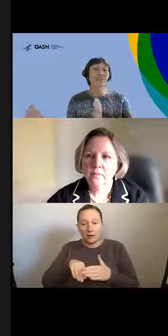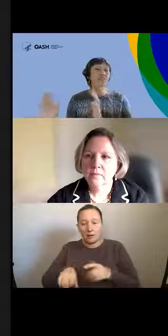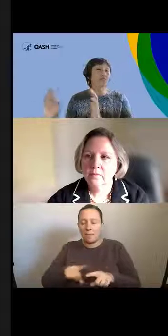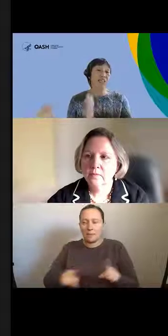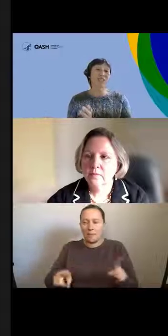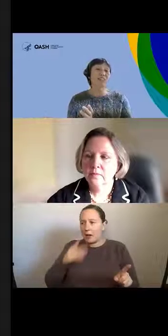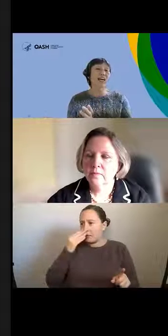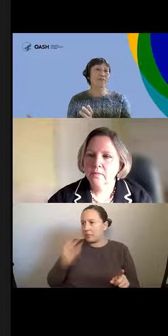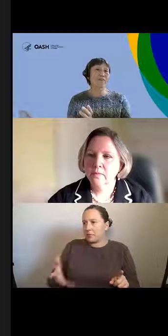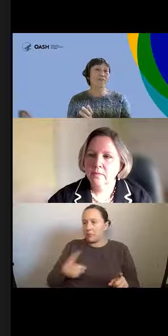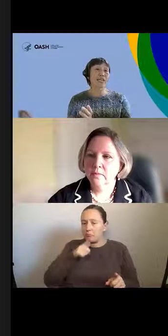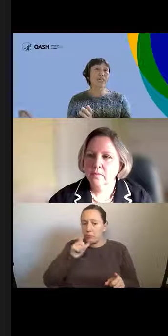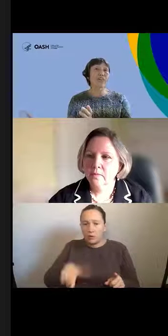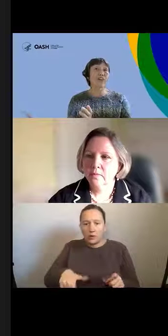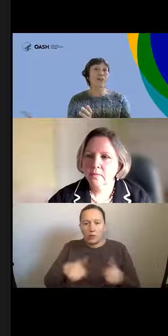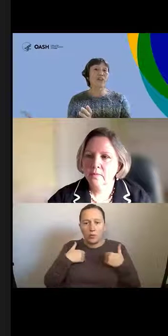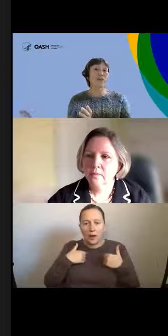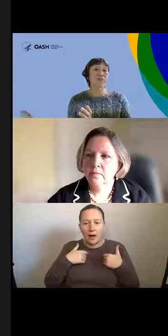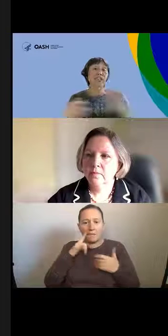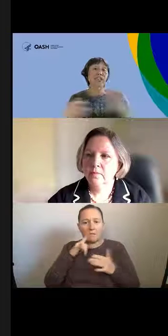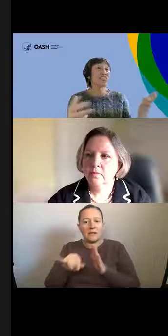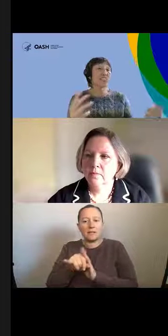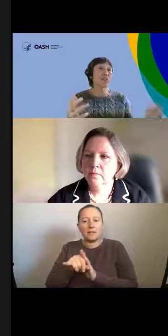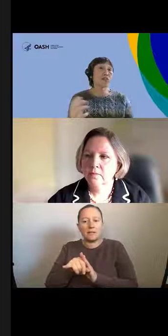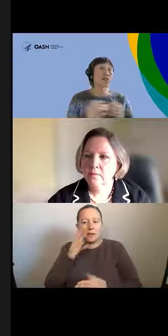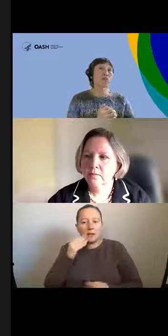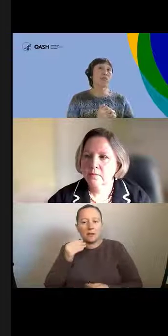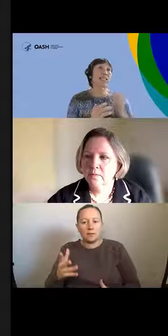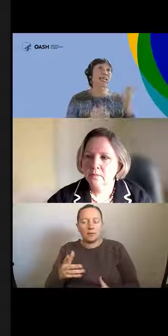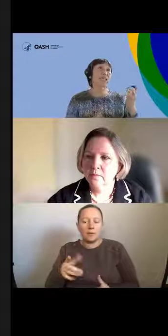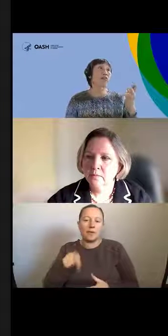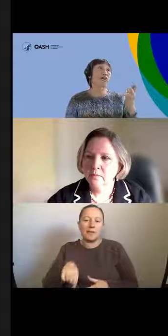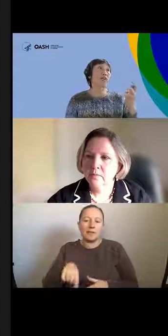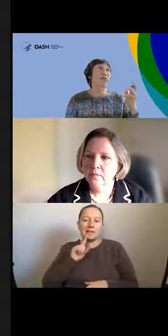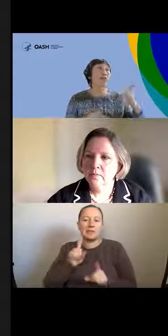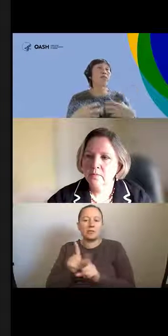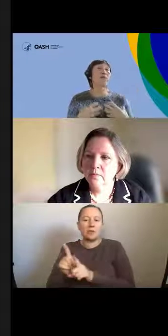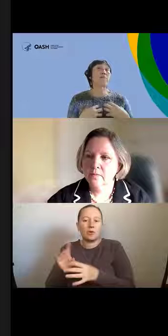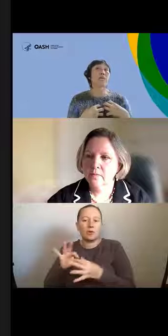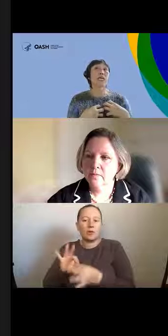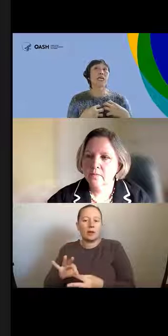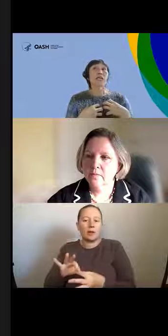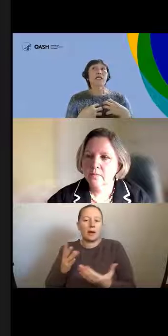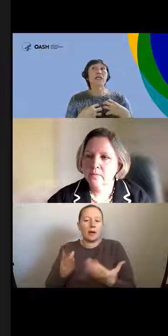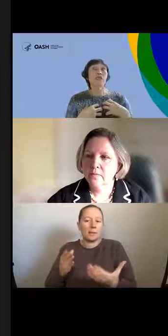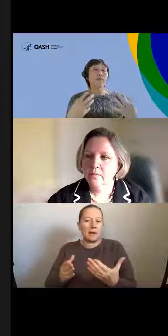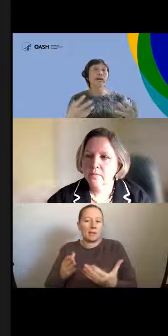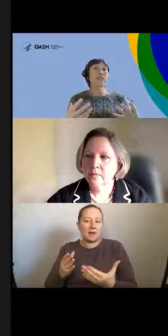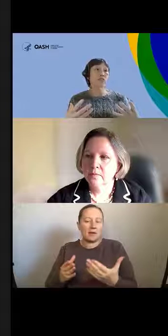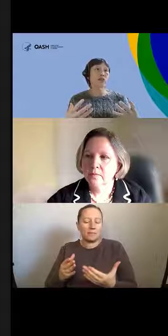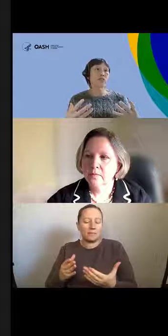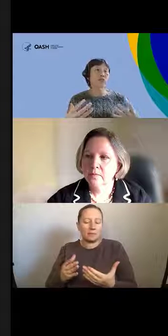I don't need to have those identifiable information. And this also goes with like, okay, you may be a medical doctor